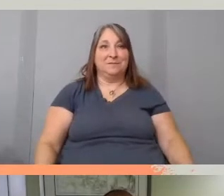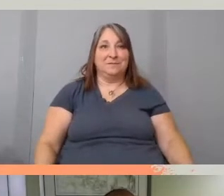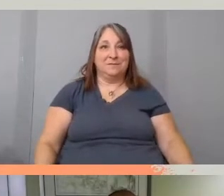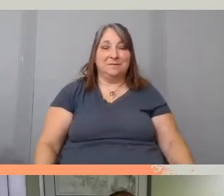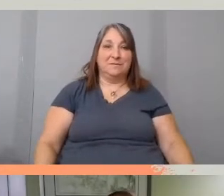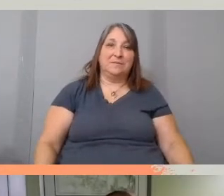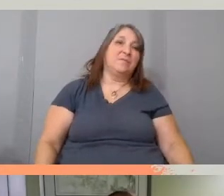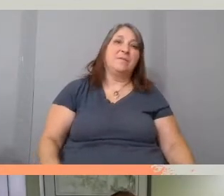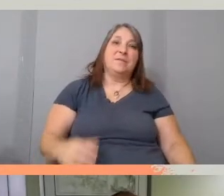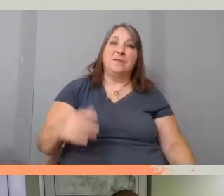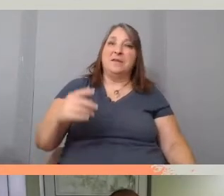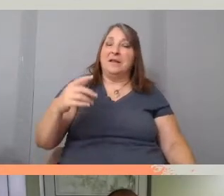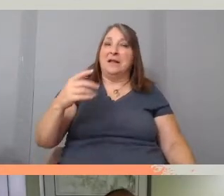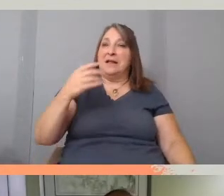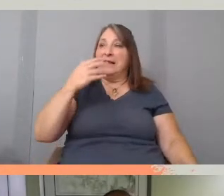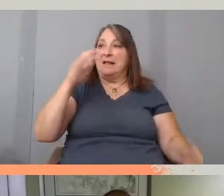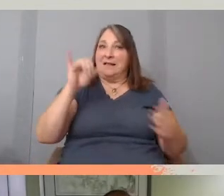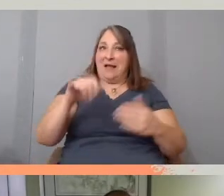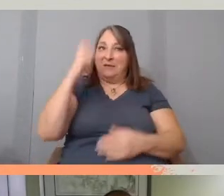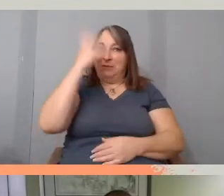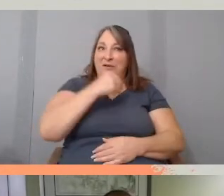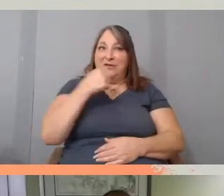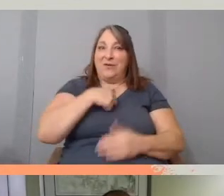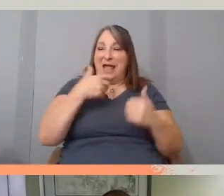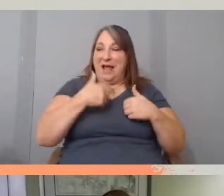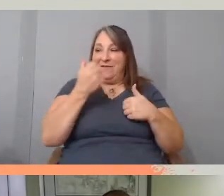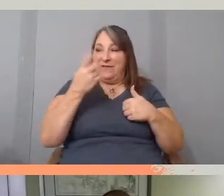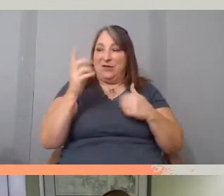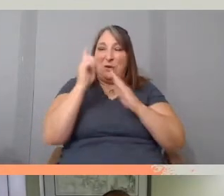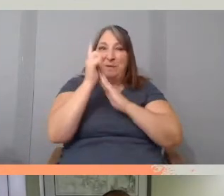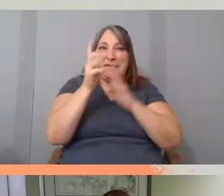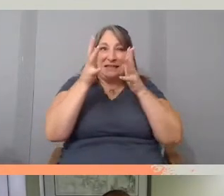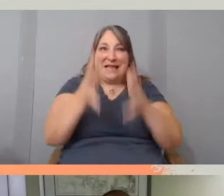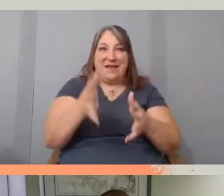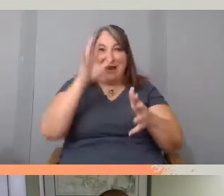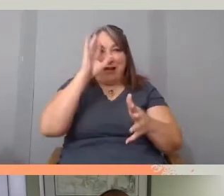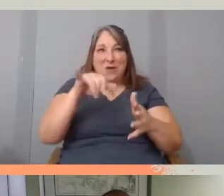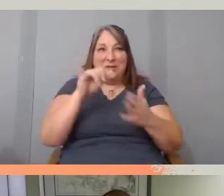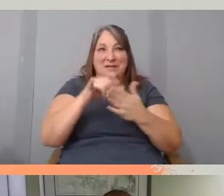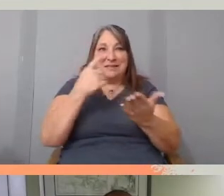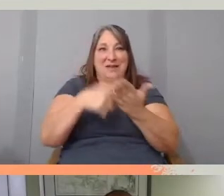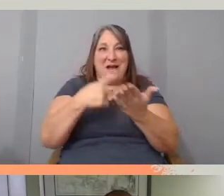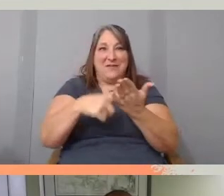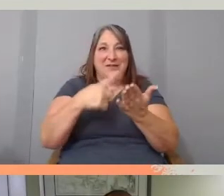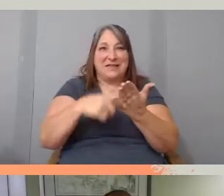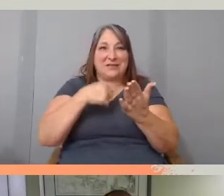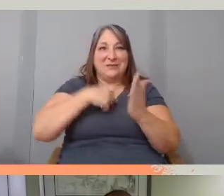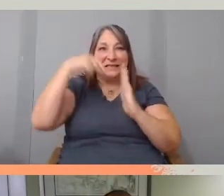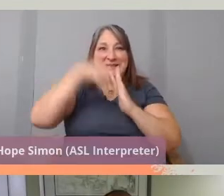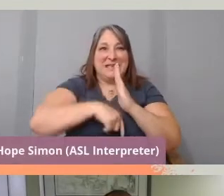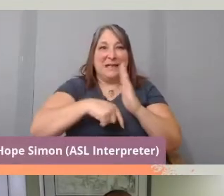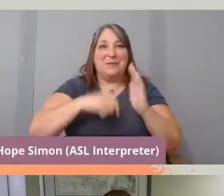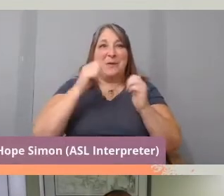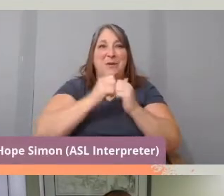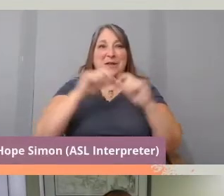I love that. I think that's really beautiful. We have a couple more minutes. I know this is a conversation that we have gotten deep into with the group is.